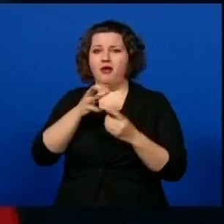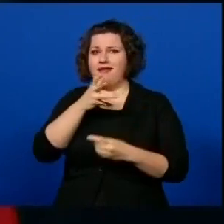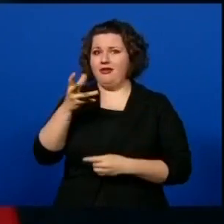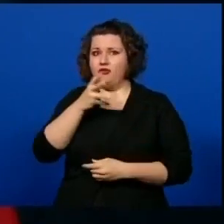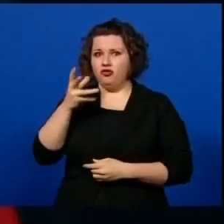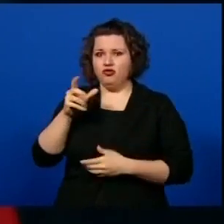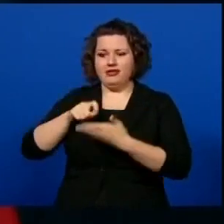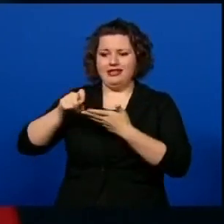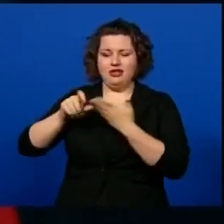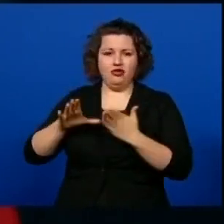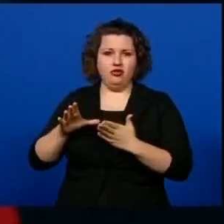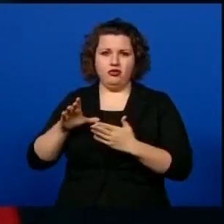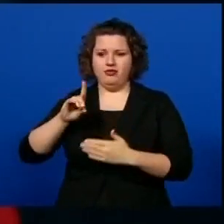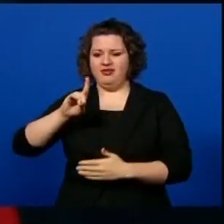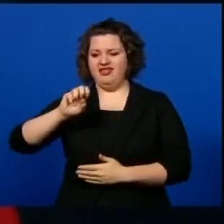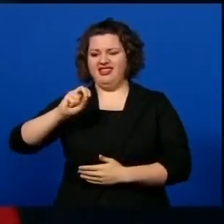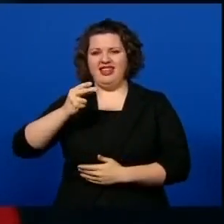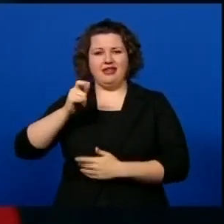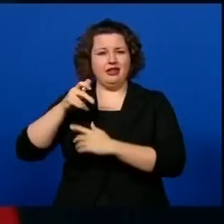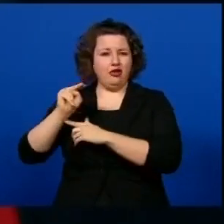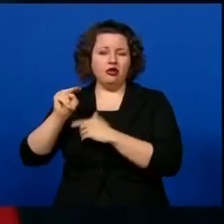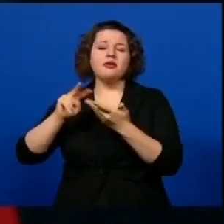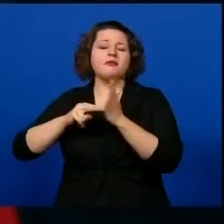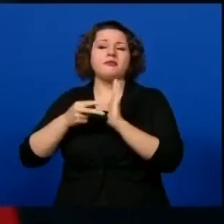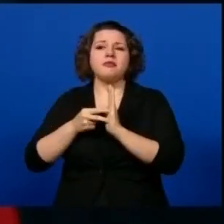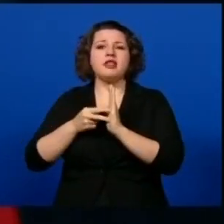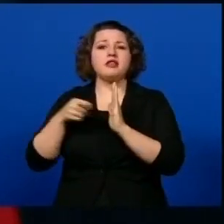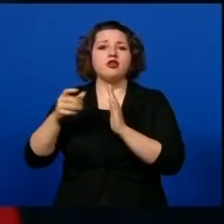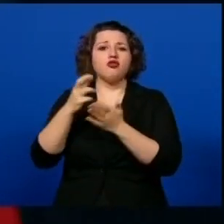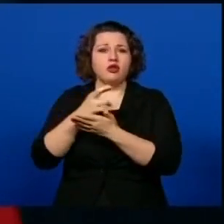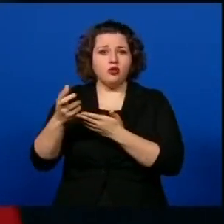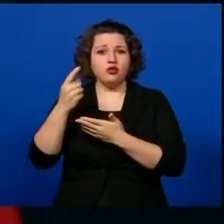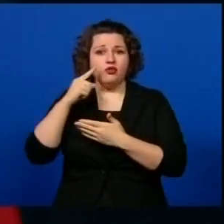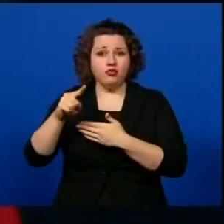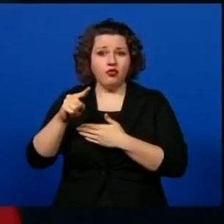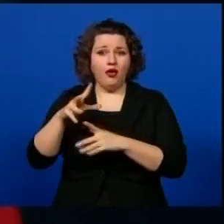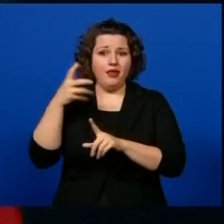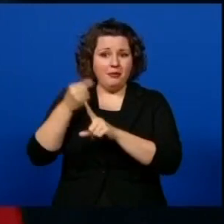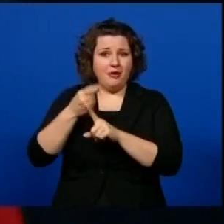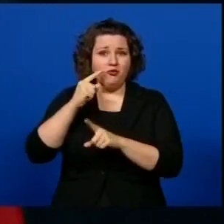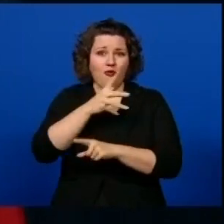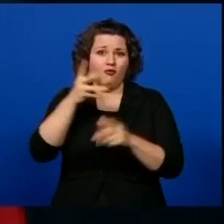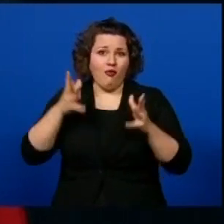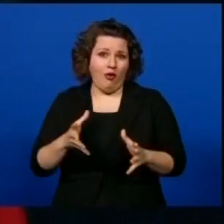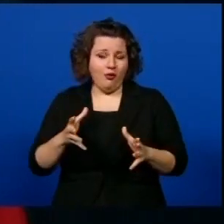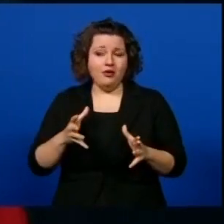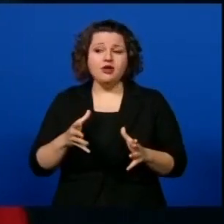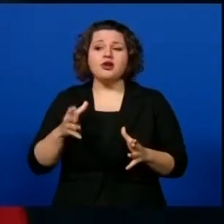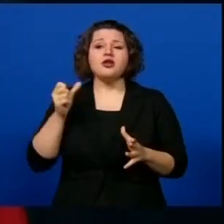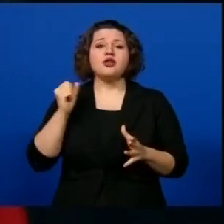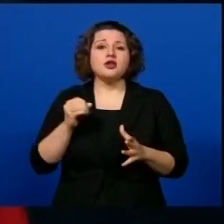Secretarial desigh Nation, which provides resources for impacted farmers. So as we continue to gather information as the governor said,